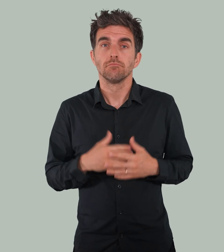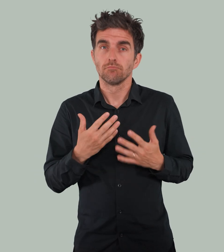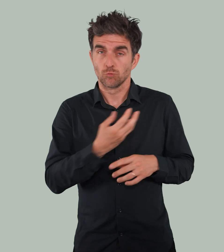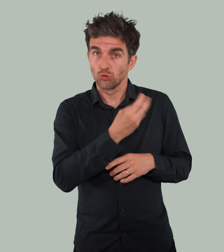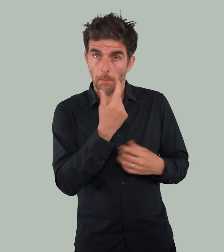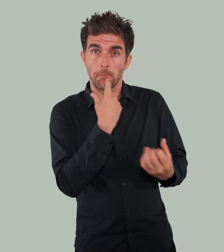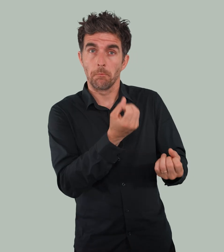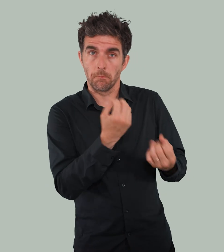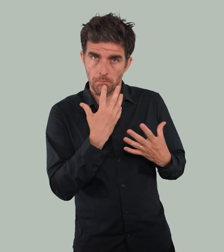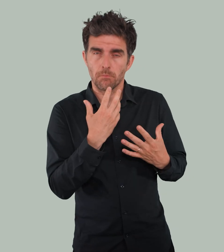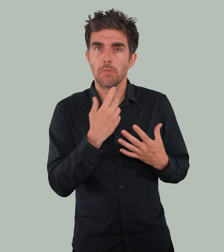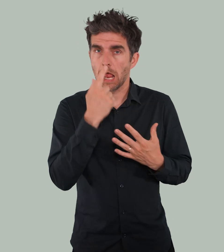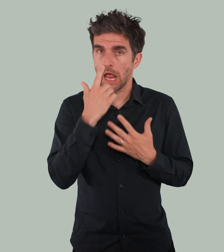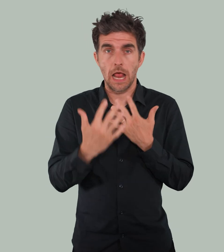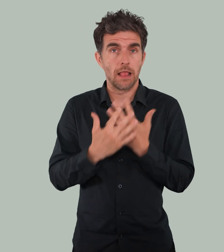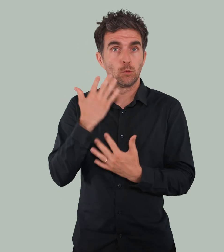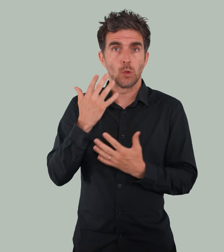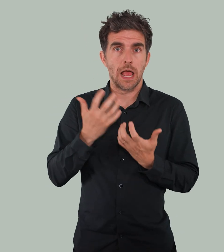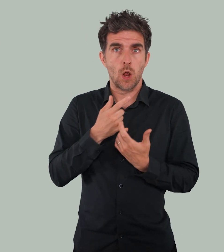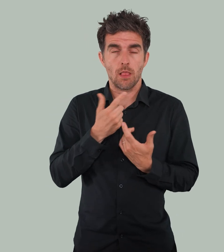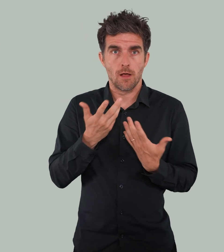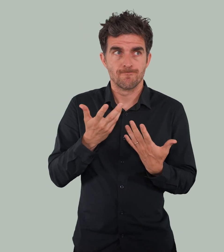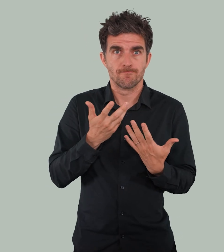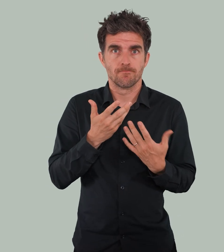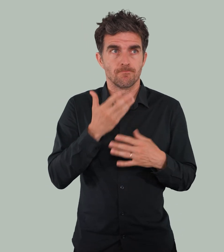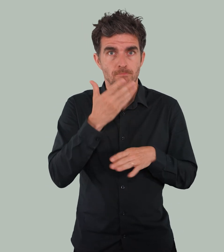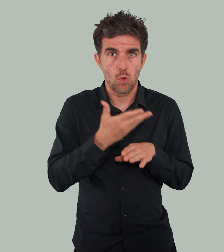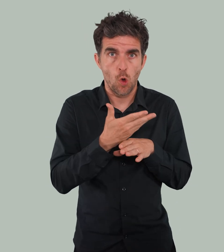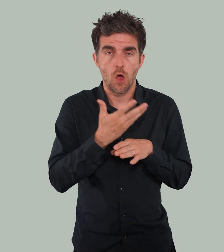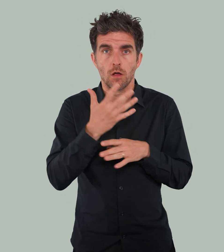37. Some respondents say this can influence how they engage with work,